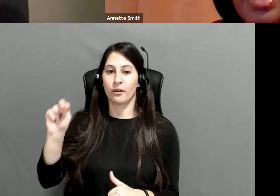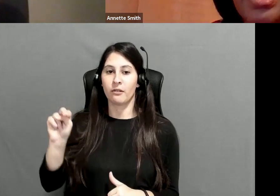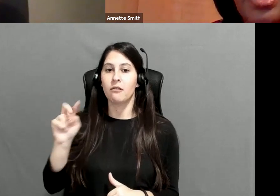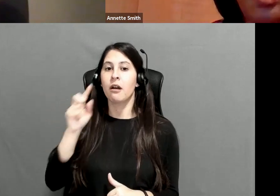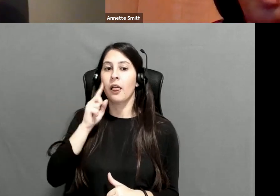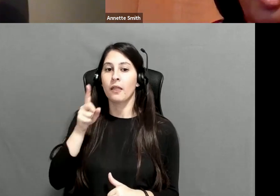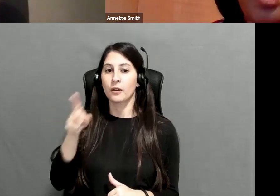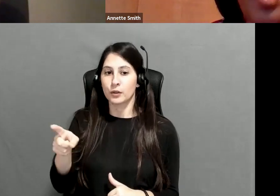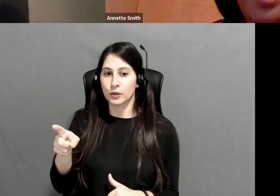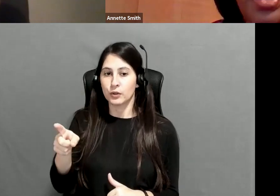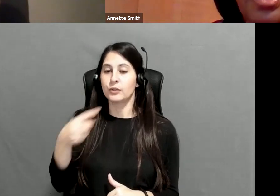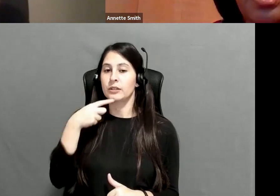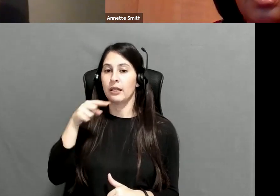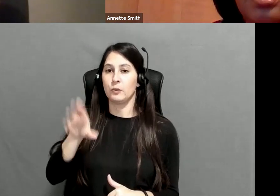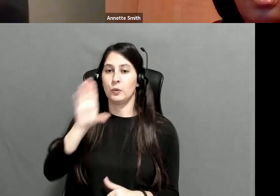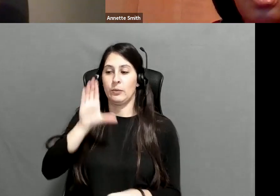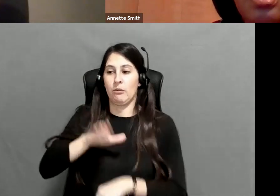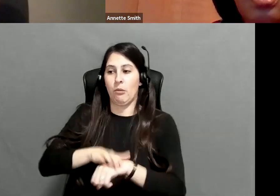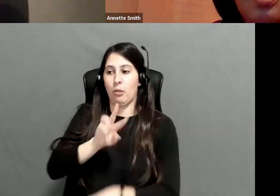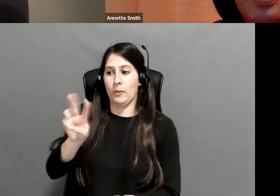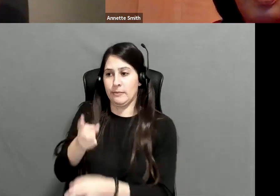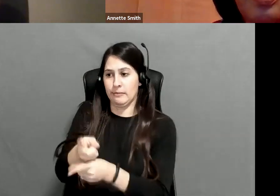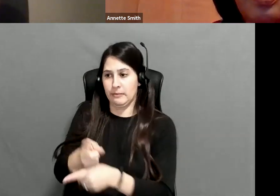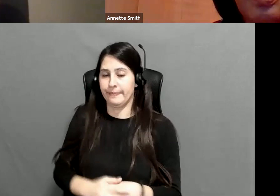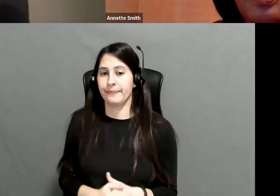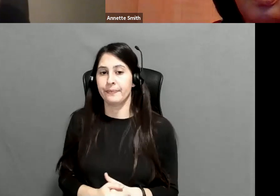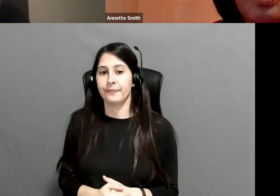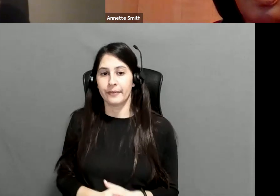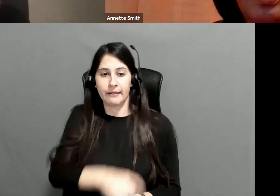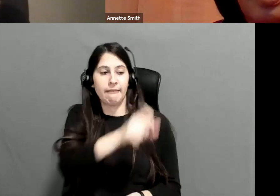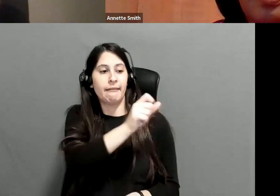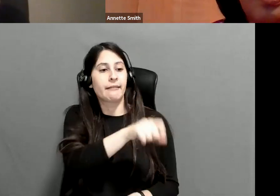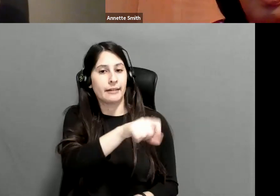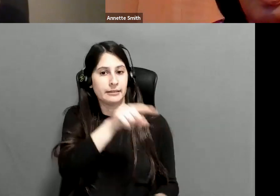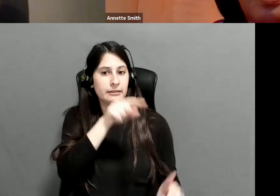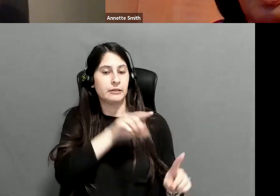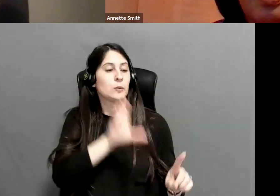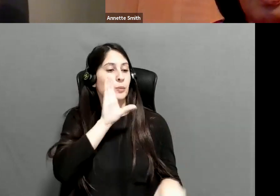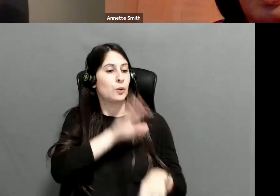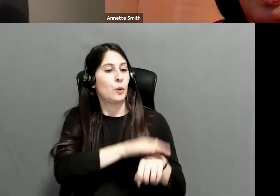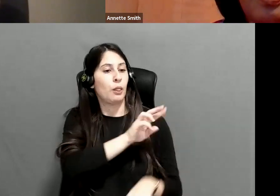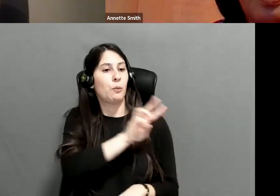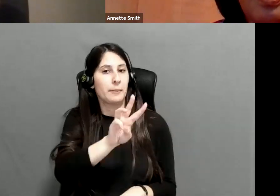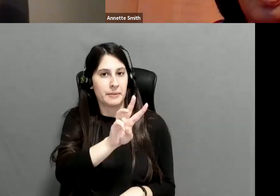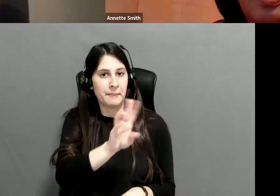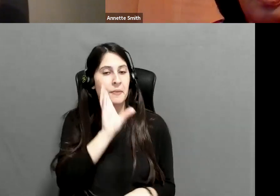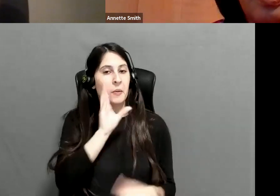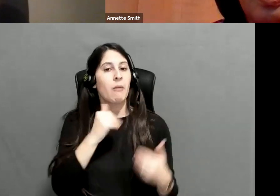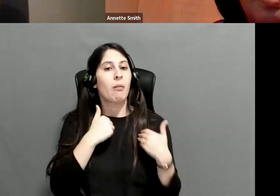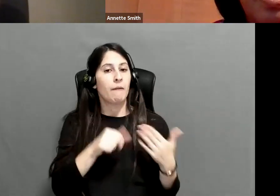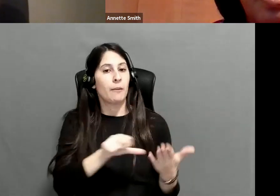Okay. So, and Kathryn, I think you did place that this will be on the website?